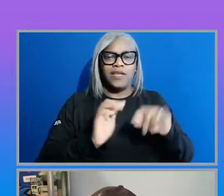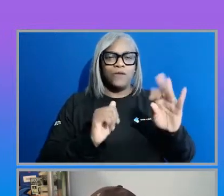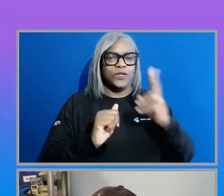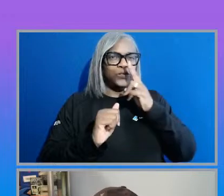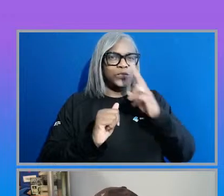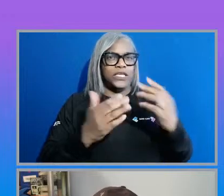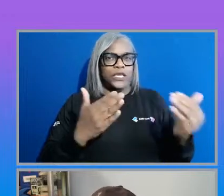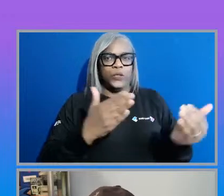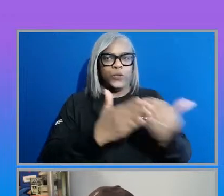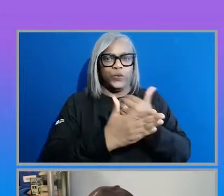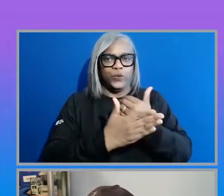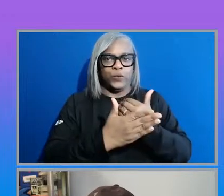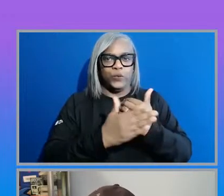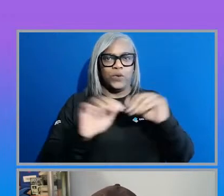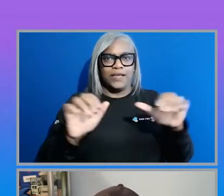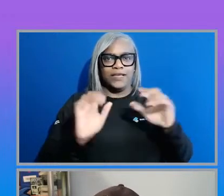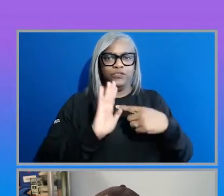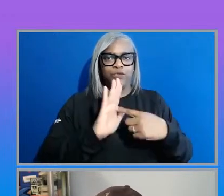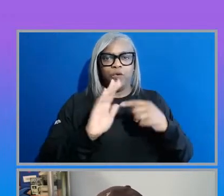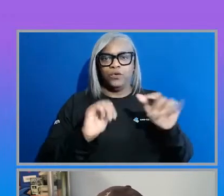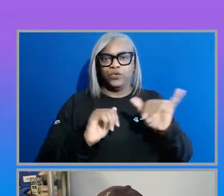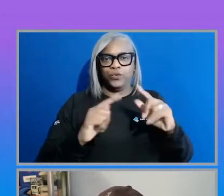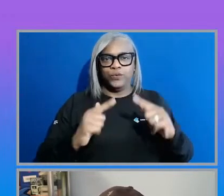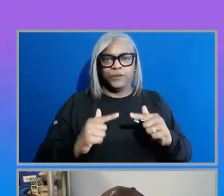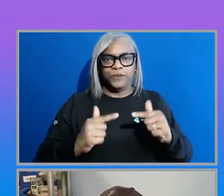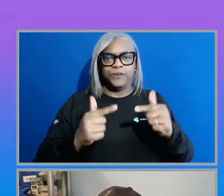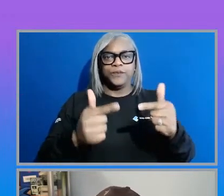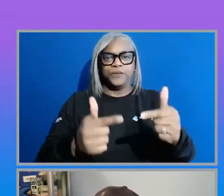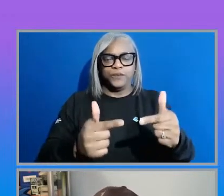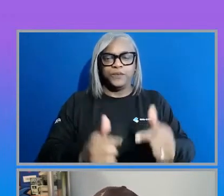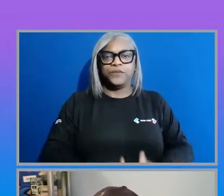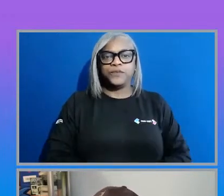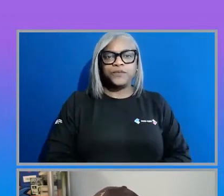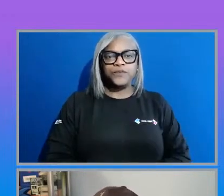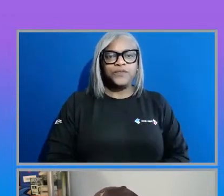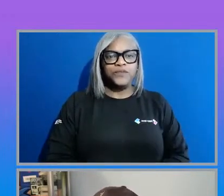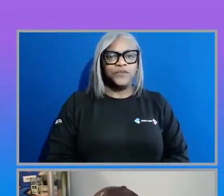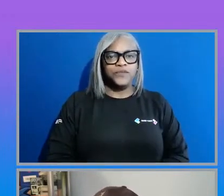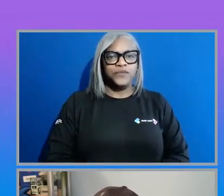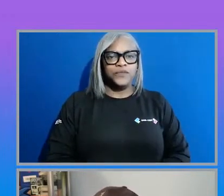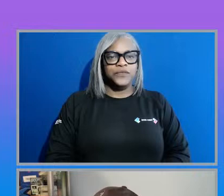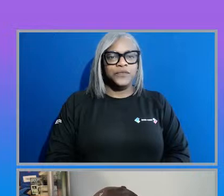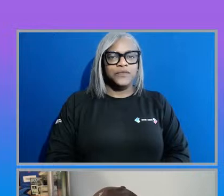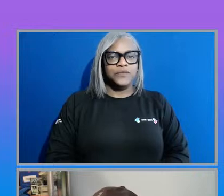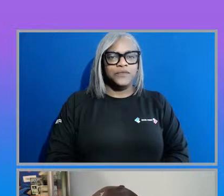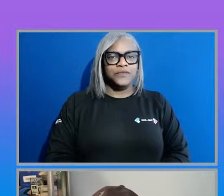issues I can do that too. And then I can just see, you know, the issues that were created by